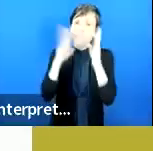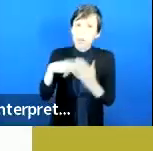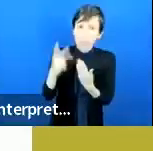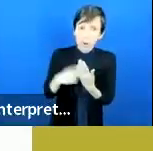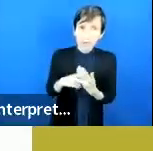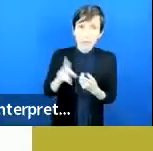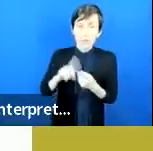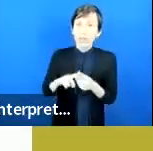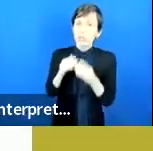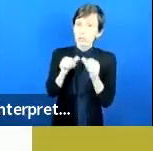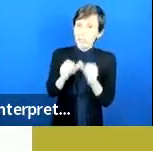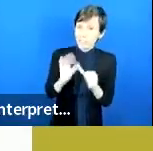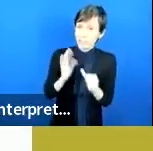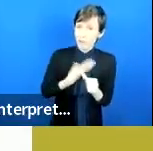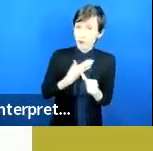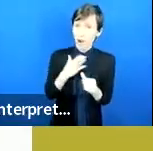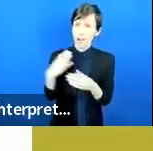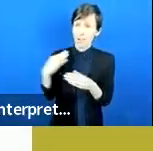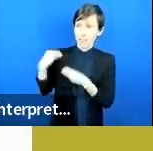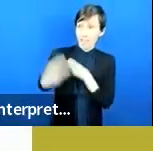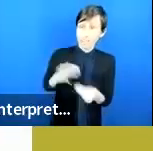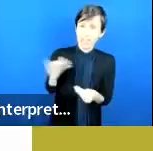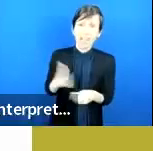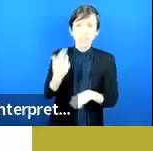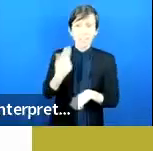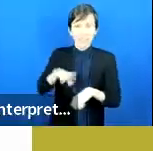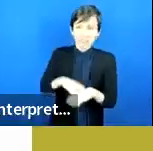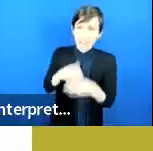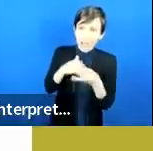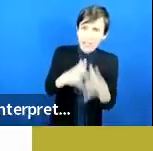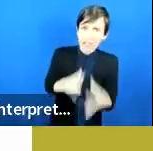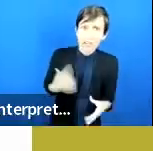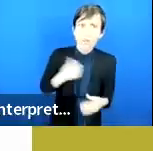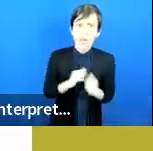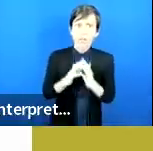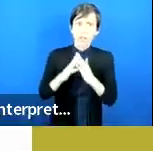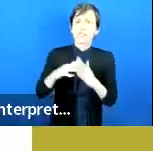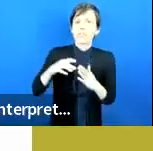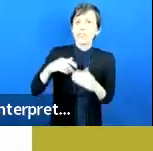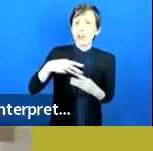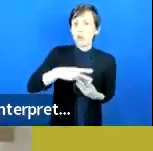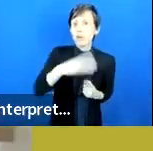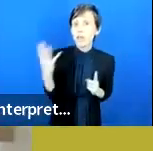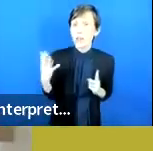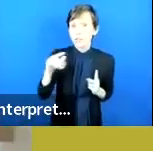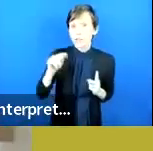As a national leader, we are launching the queer and trans task force. The task force will develop a clear